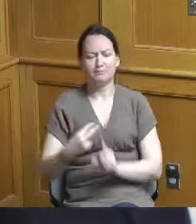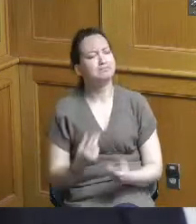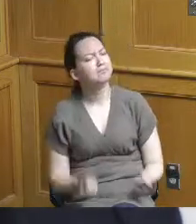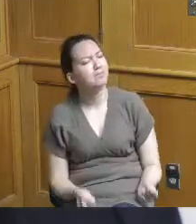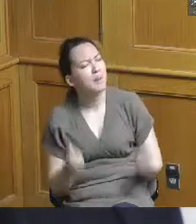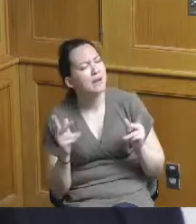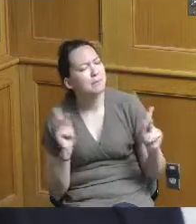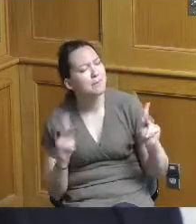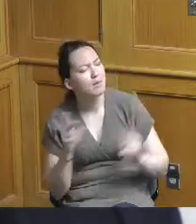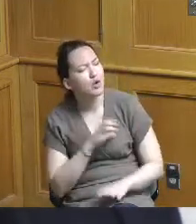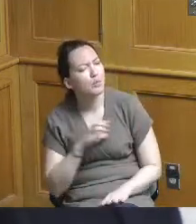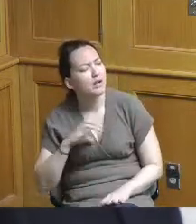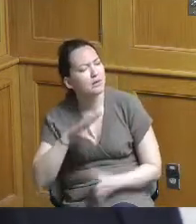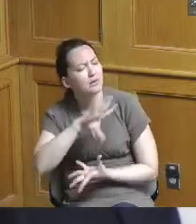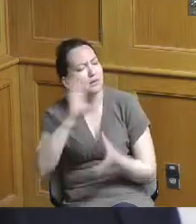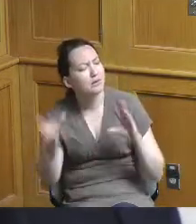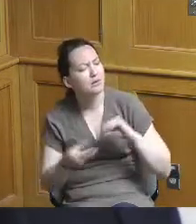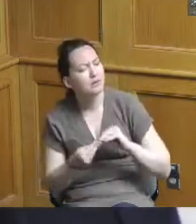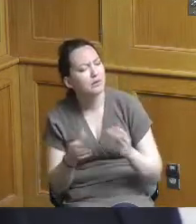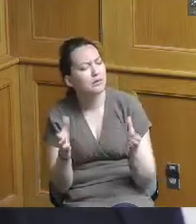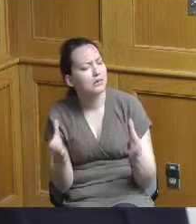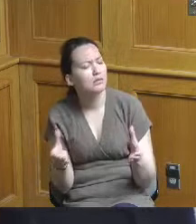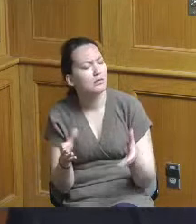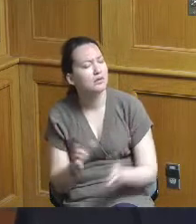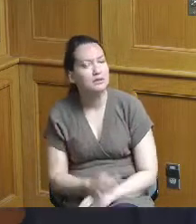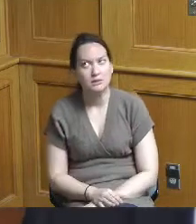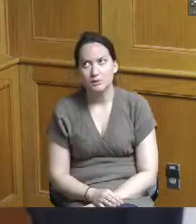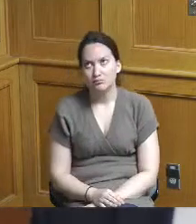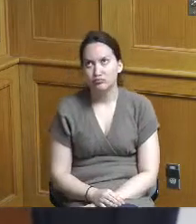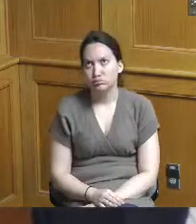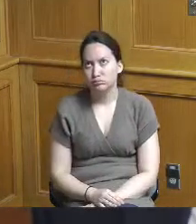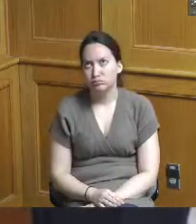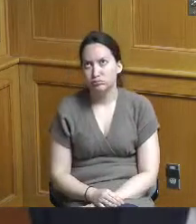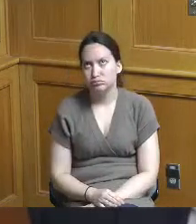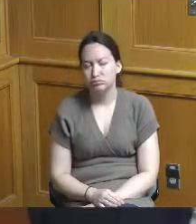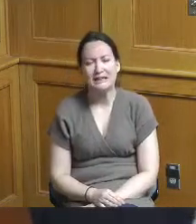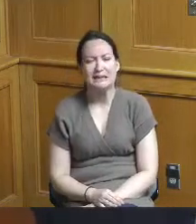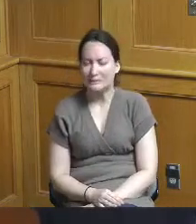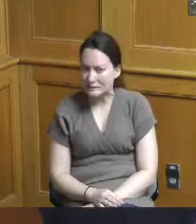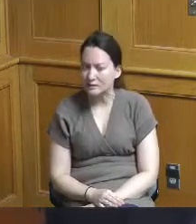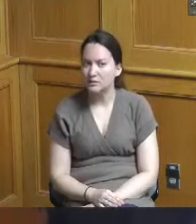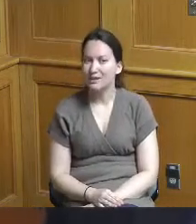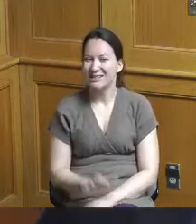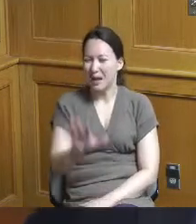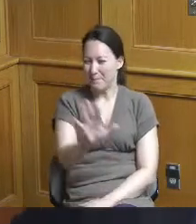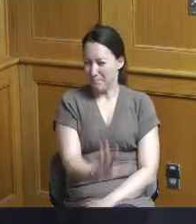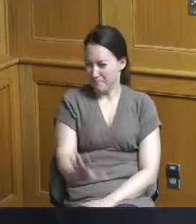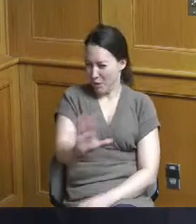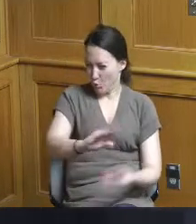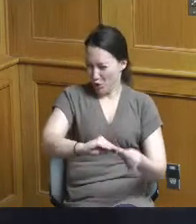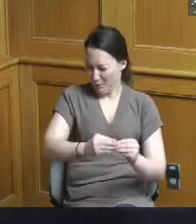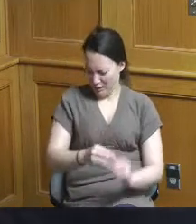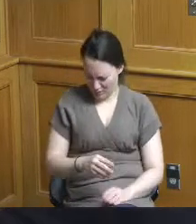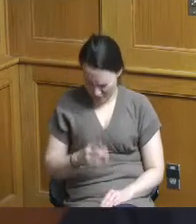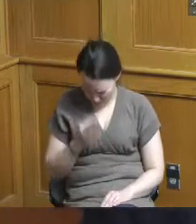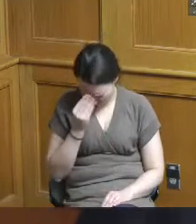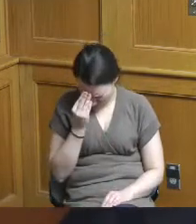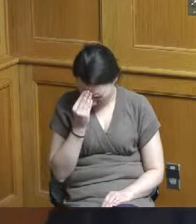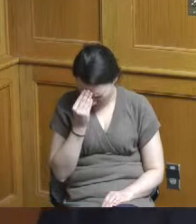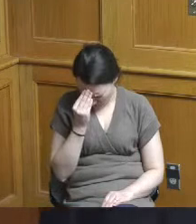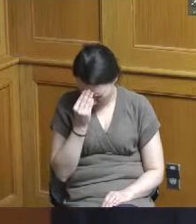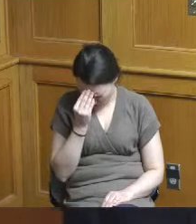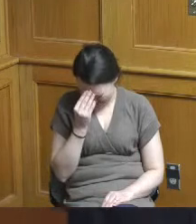many people are on the RFP committee I can get you a firm number I think three six I'm thinking